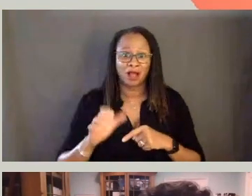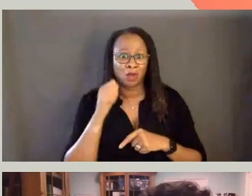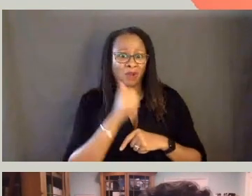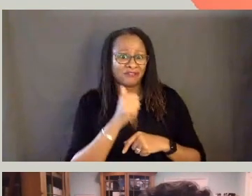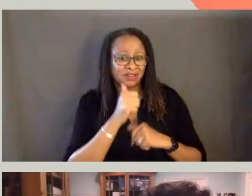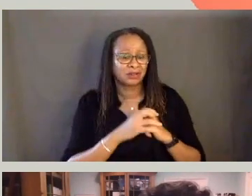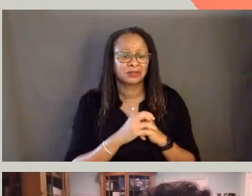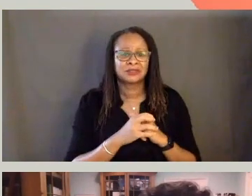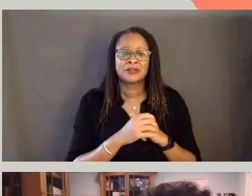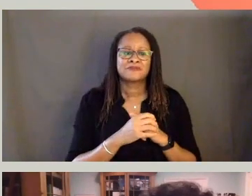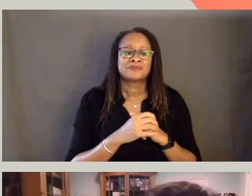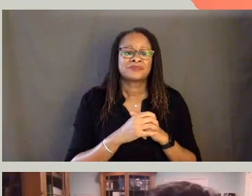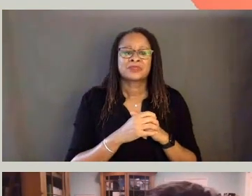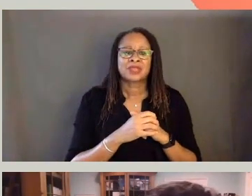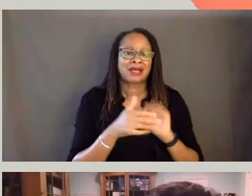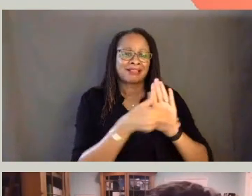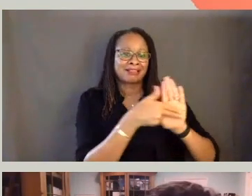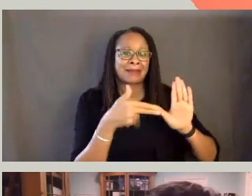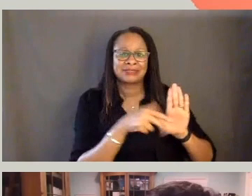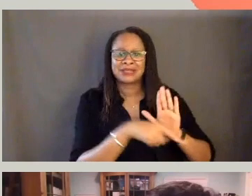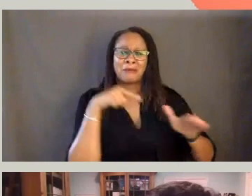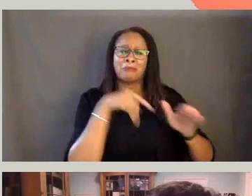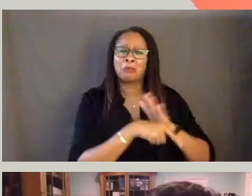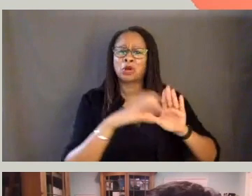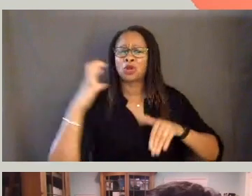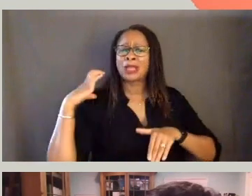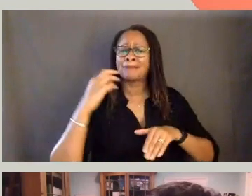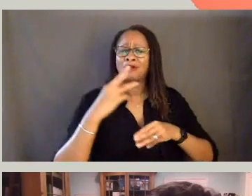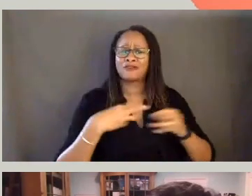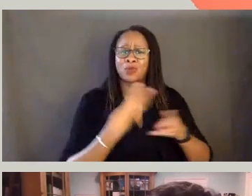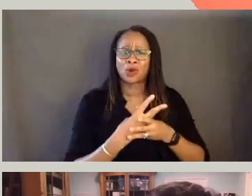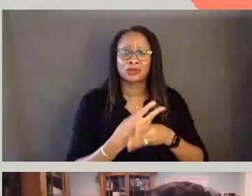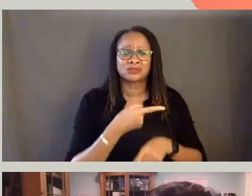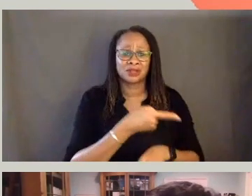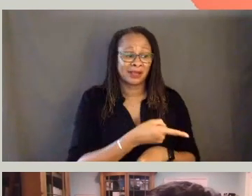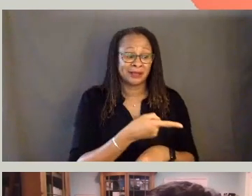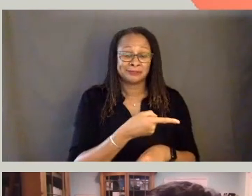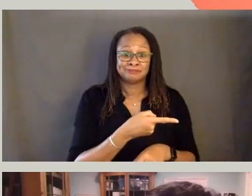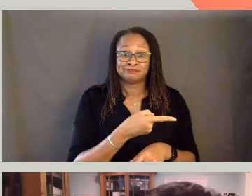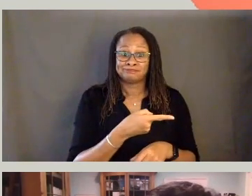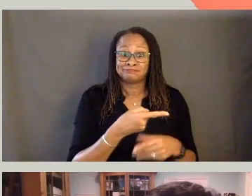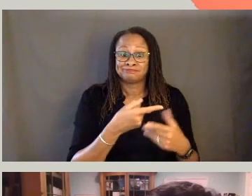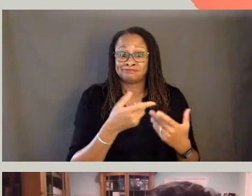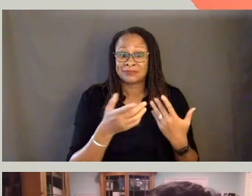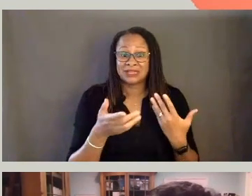It's labeled as this murder capital of the world when it has very similar violence rates